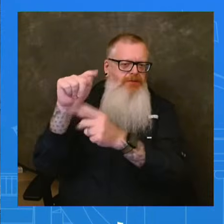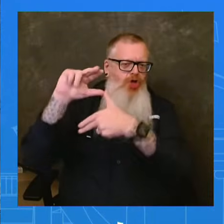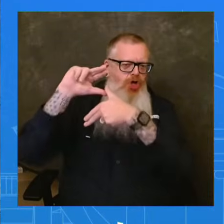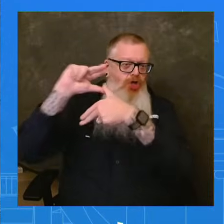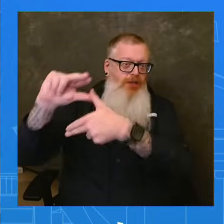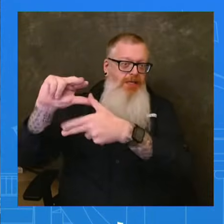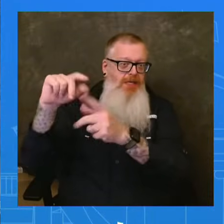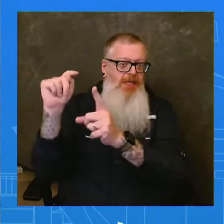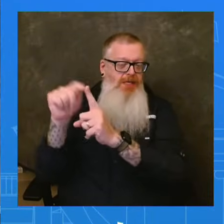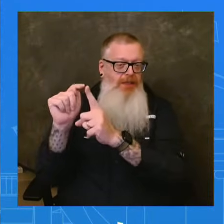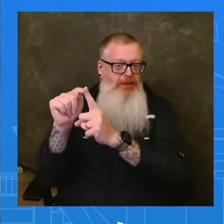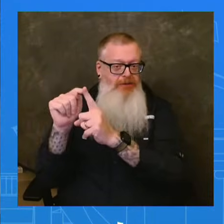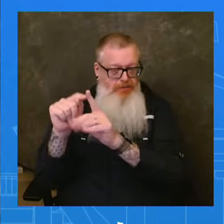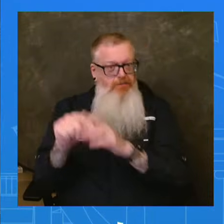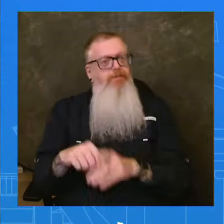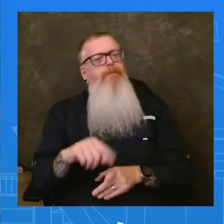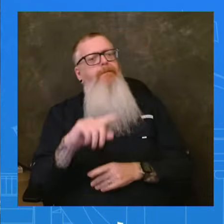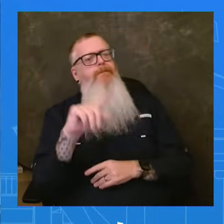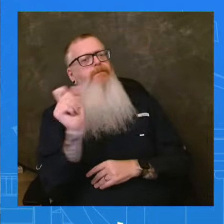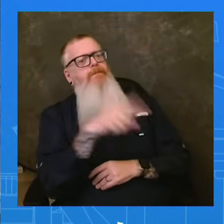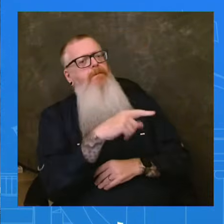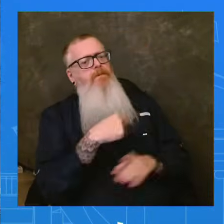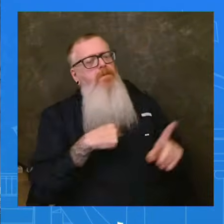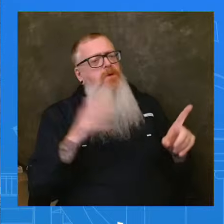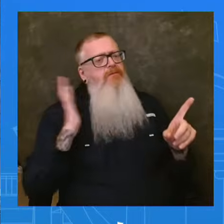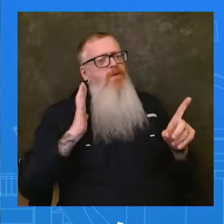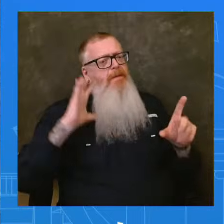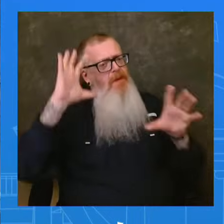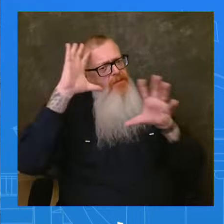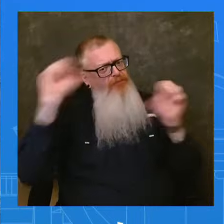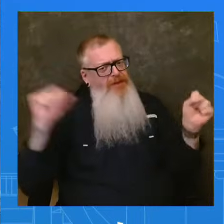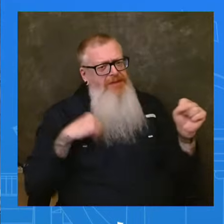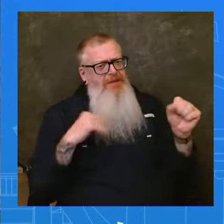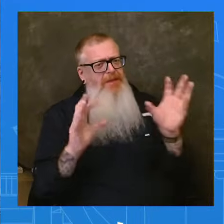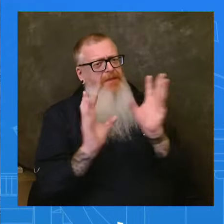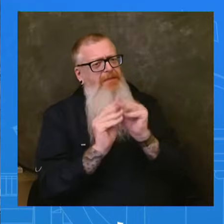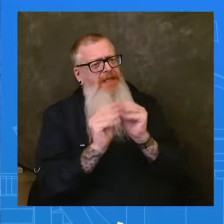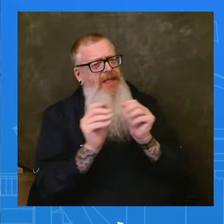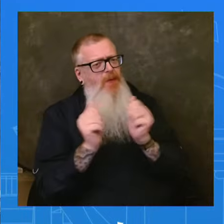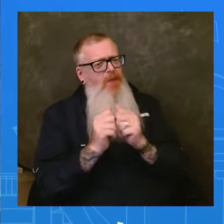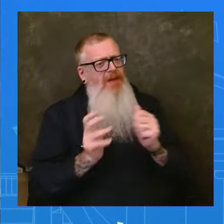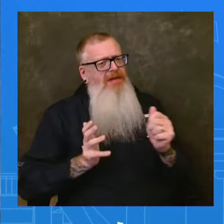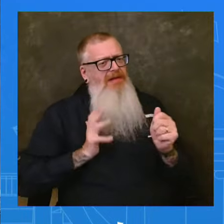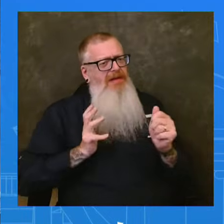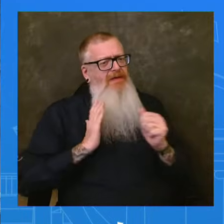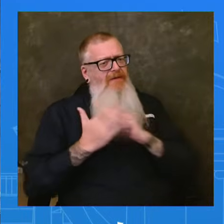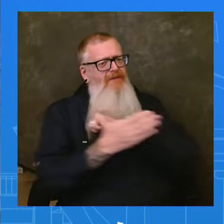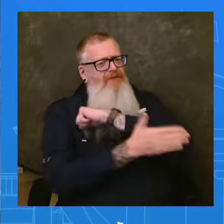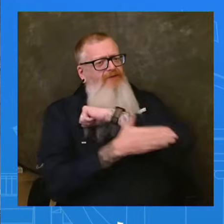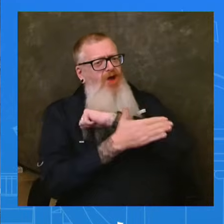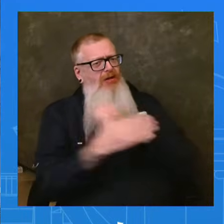with foreign leaders, there -- there is a process by which they can liaise with the incumbent administration